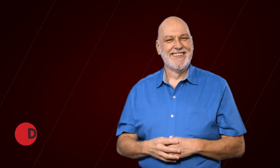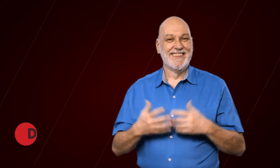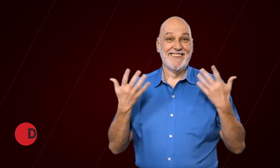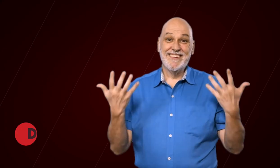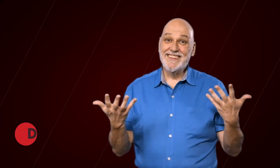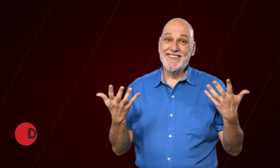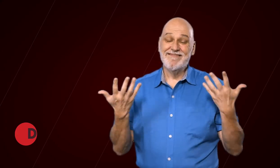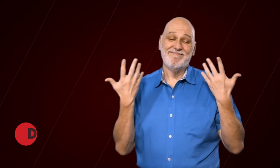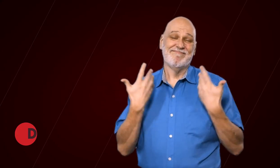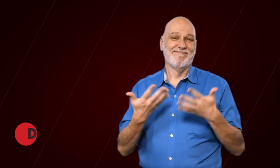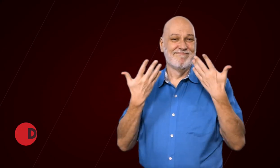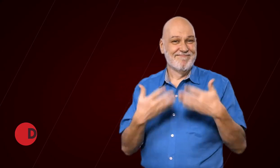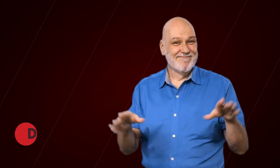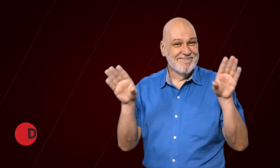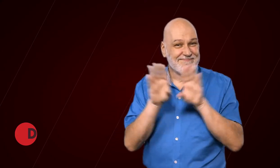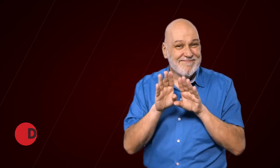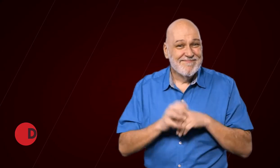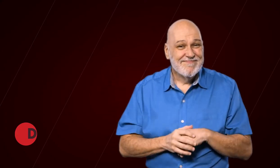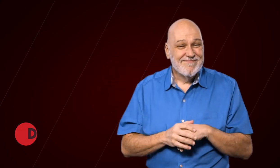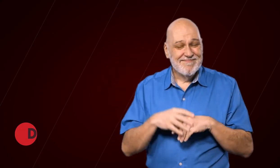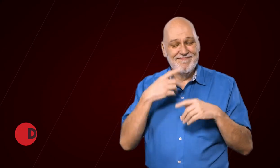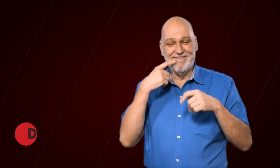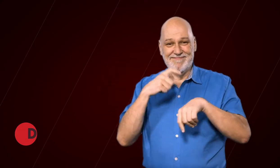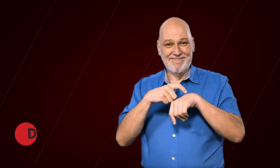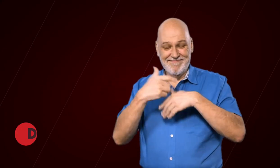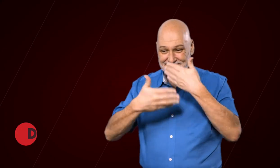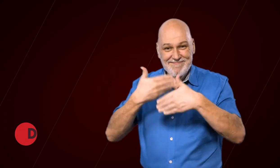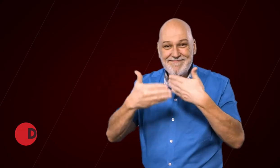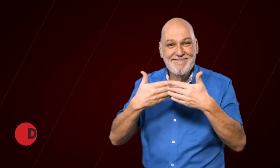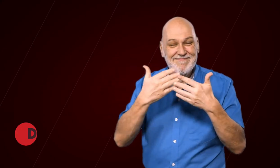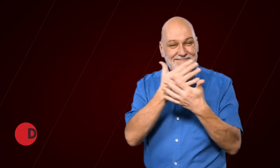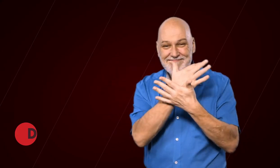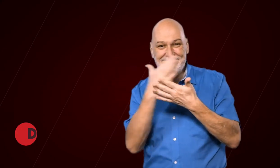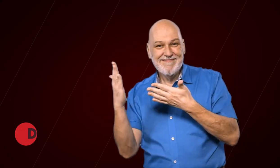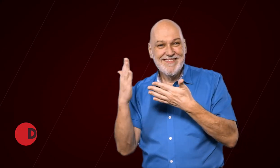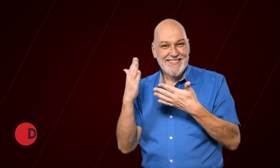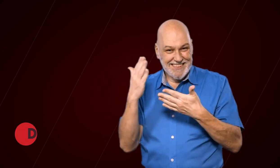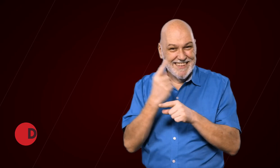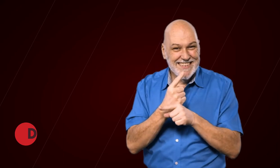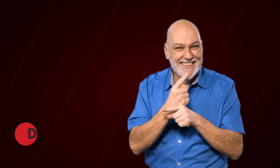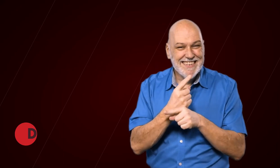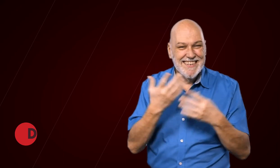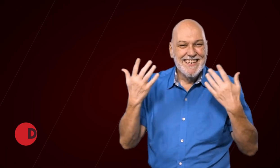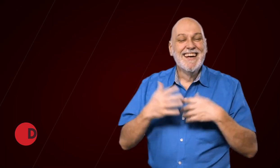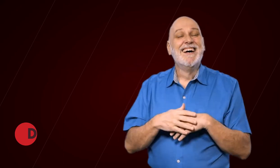[Anselmo]: We’ve come to the end of this DeafDots program.